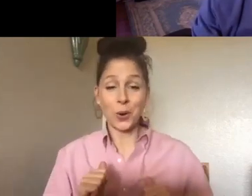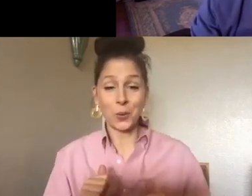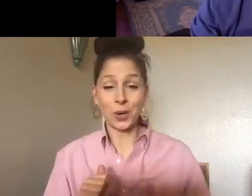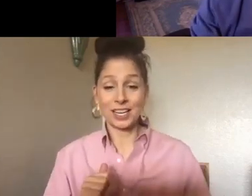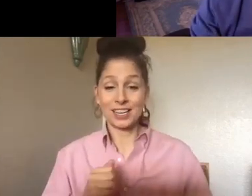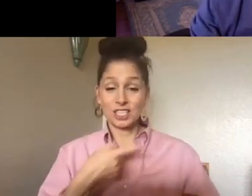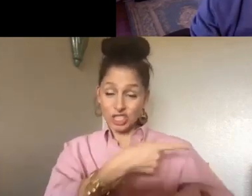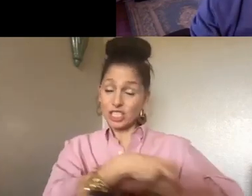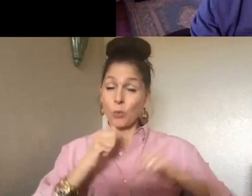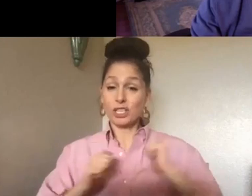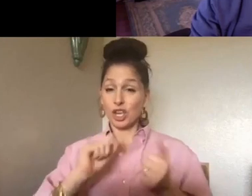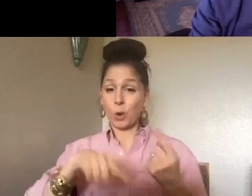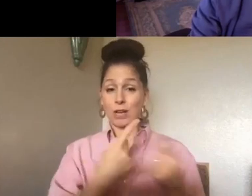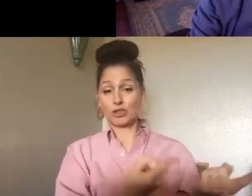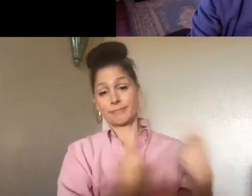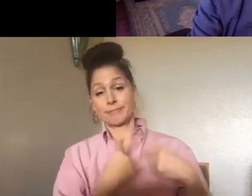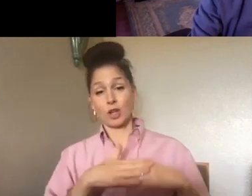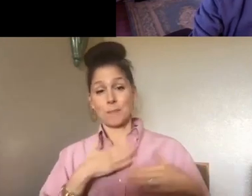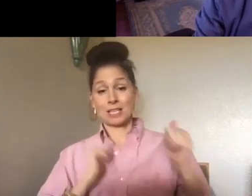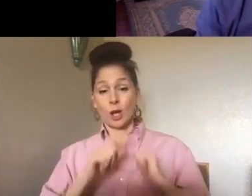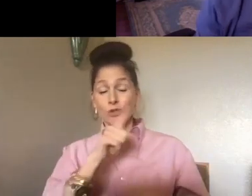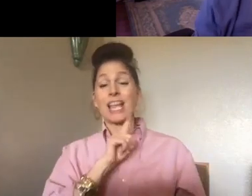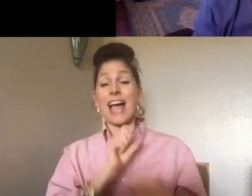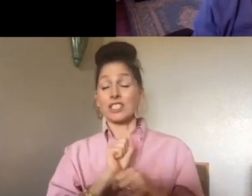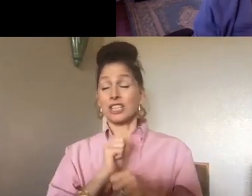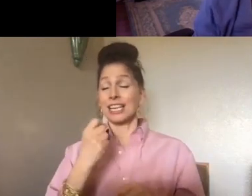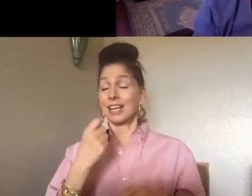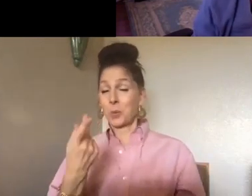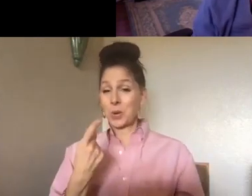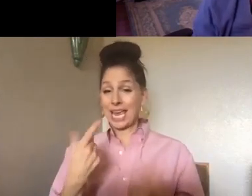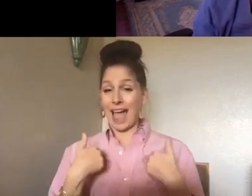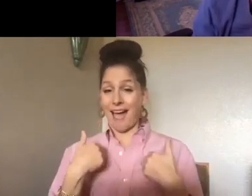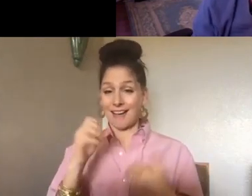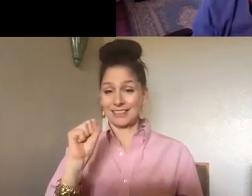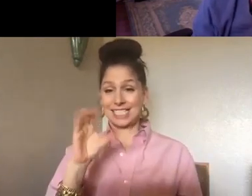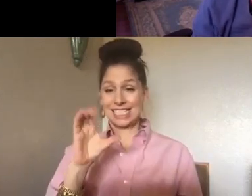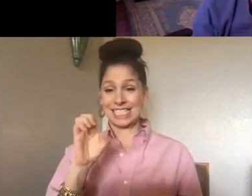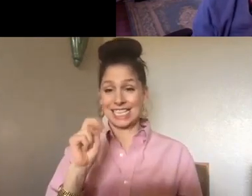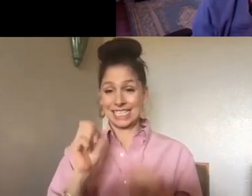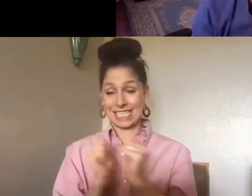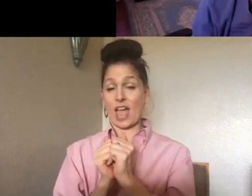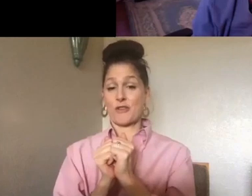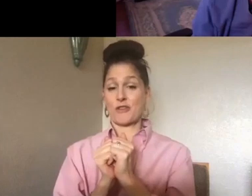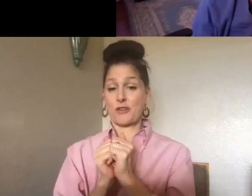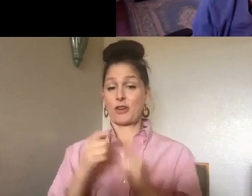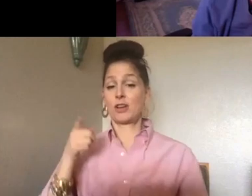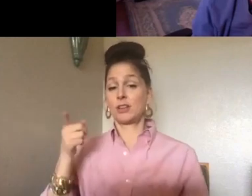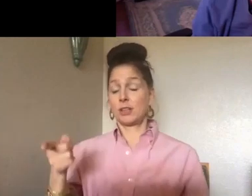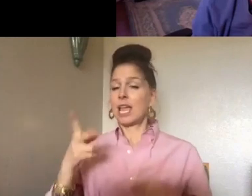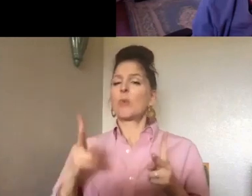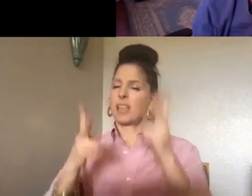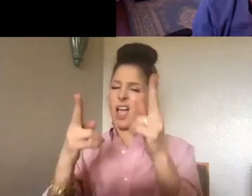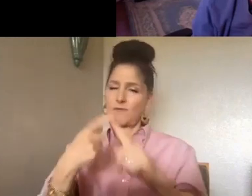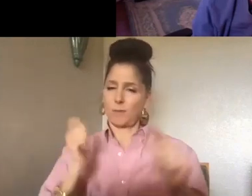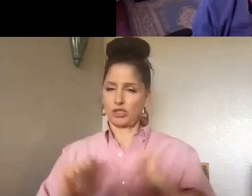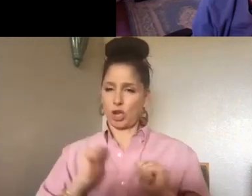She did steal the show. She stole the show when she came to my show. So we had a scene together.